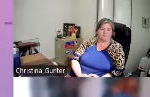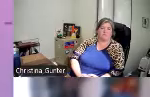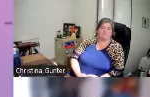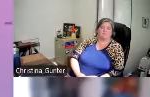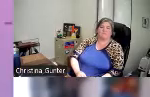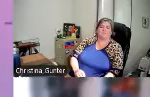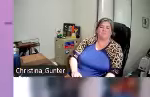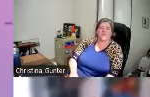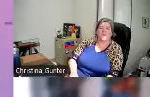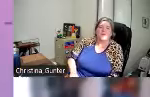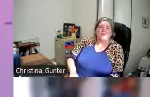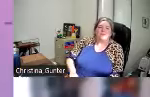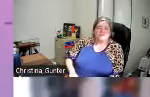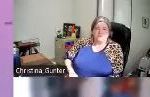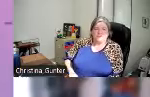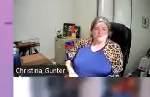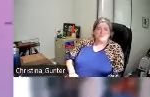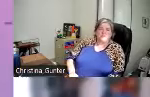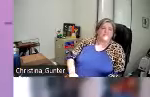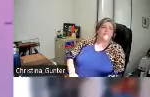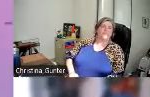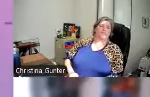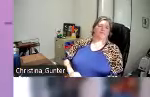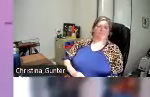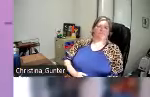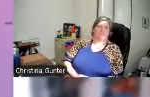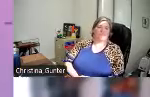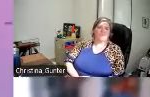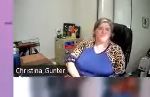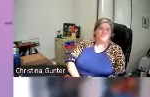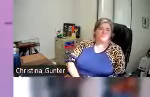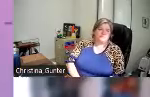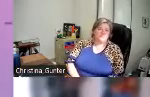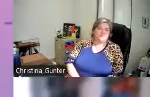Institutional Review Board, or IRB, trainings versus community